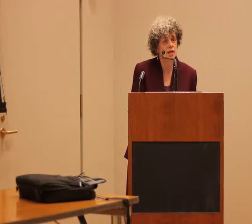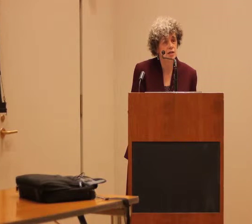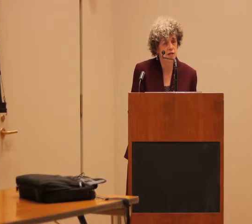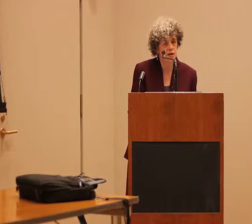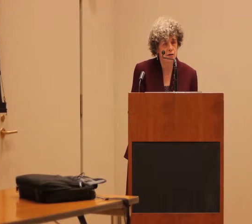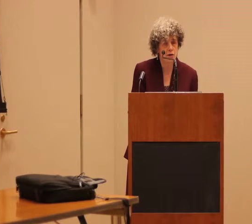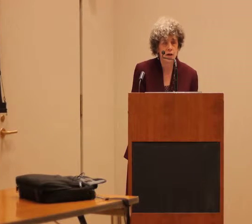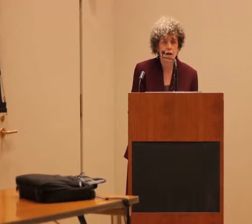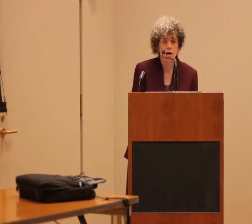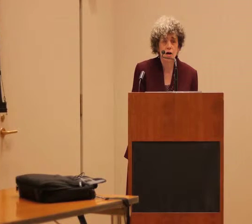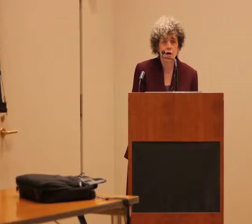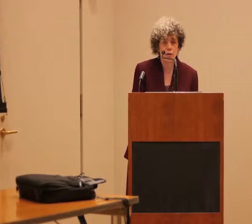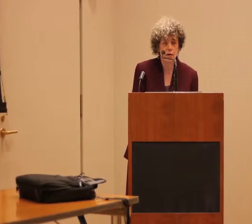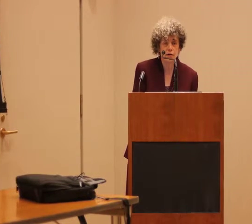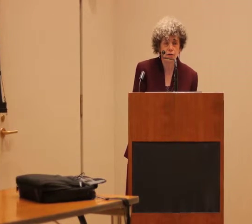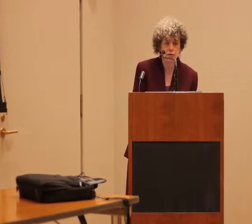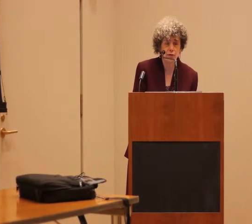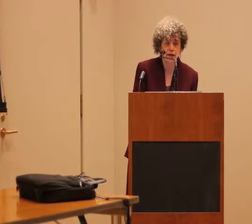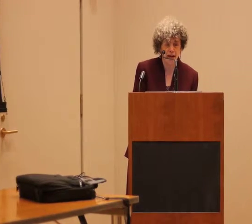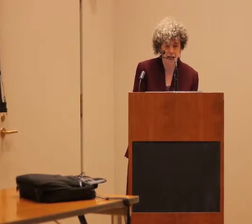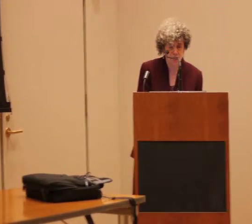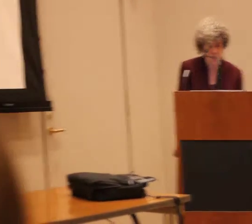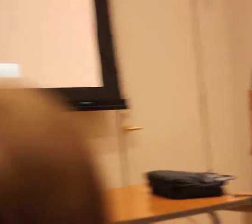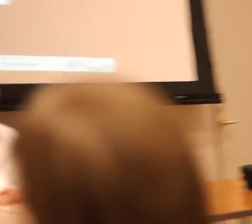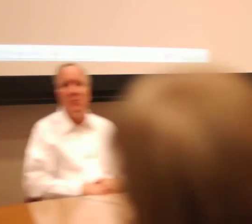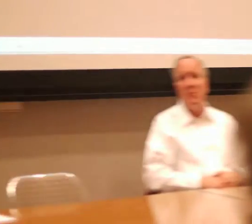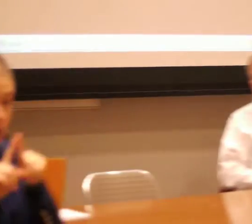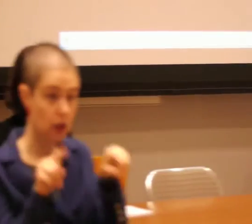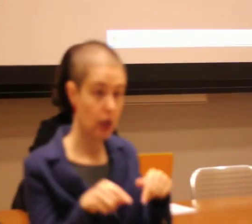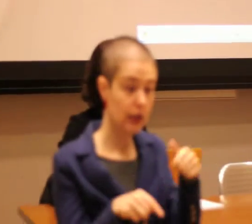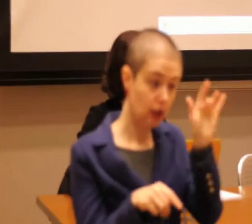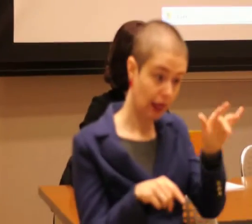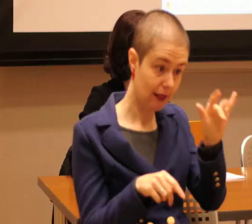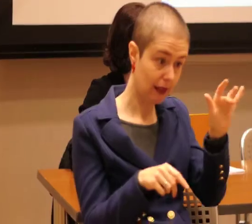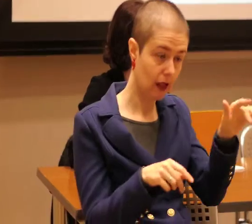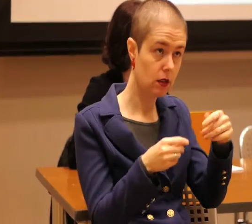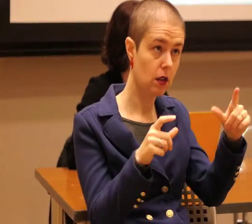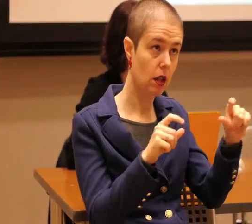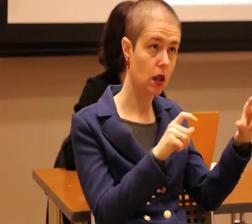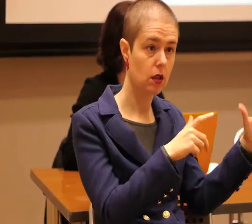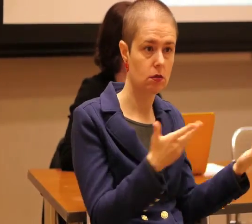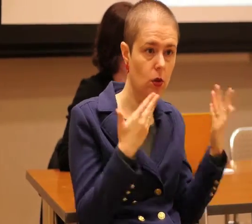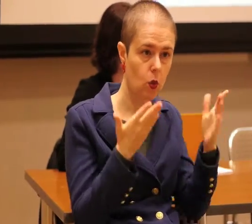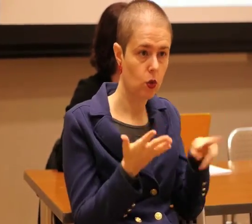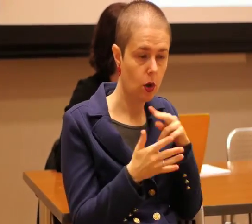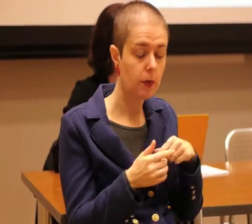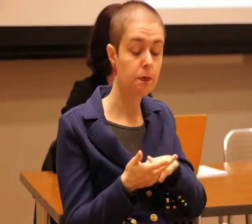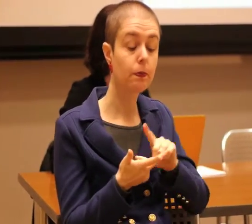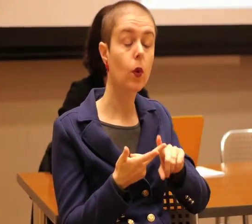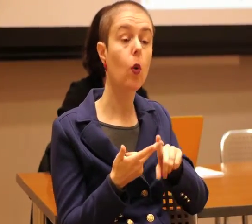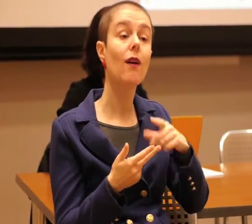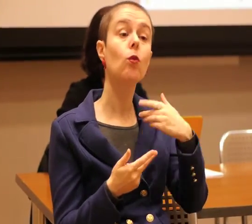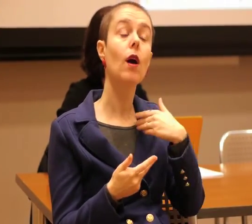what it is they're looking at? If you have a PDF document, has that document been